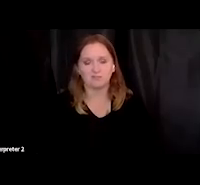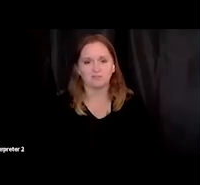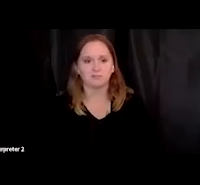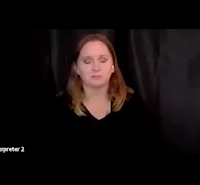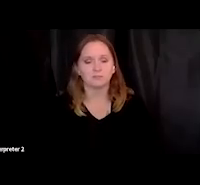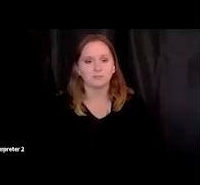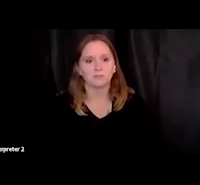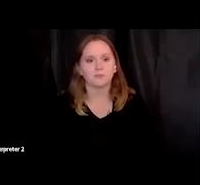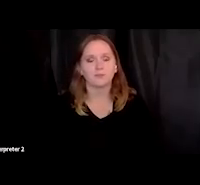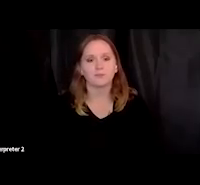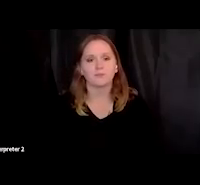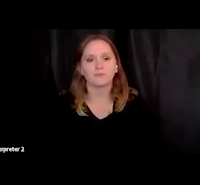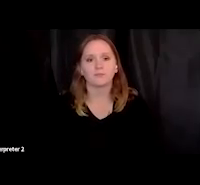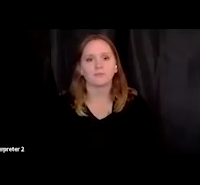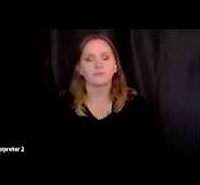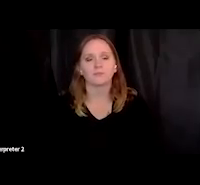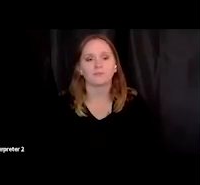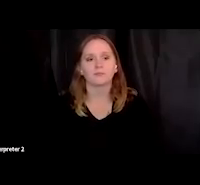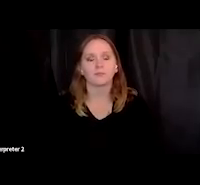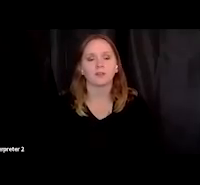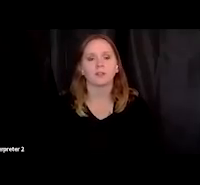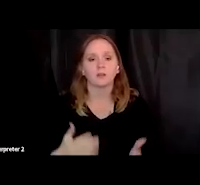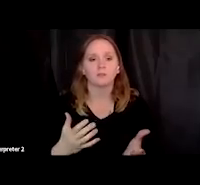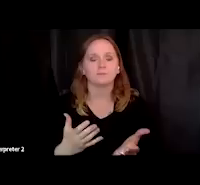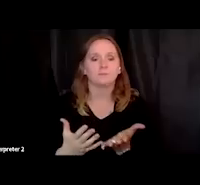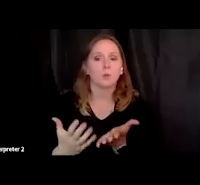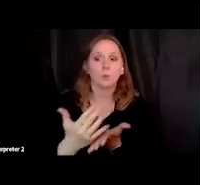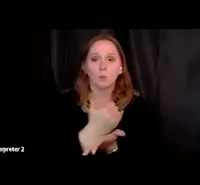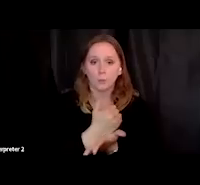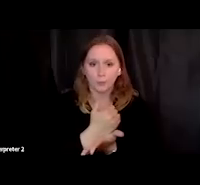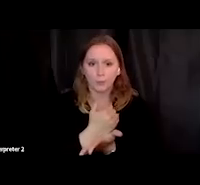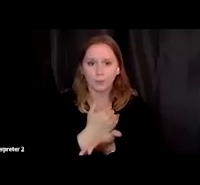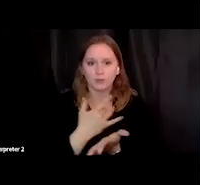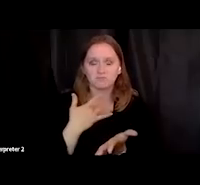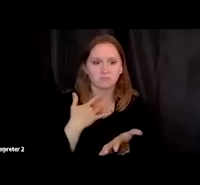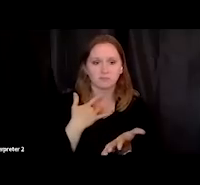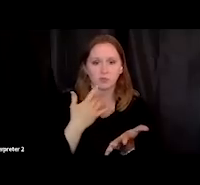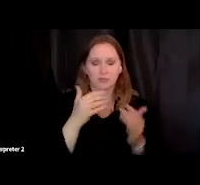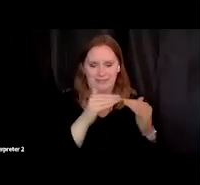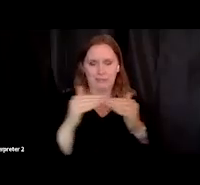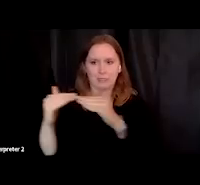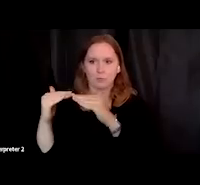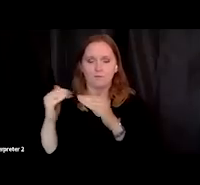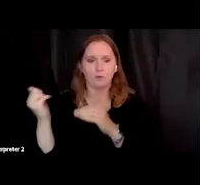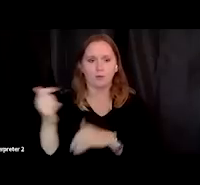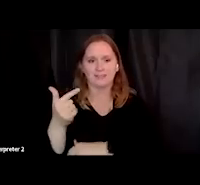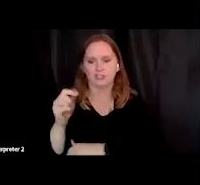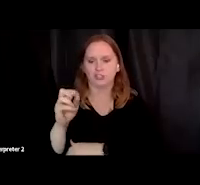Demographically speaking, hoarding disorder generally occurs equally across gender and it typically begins in adolescence